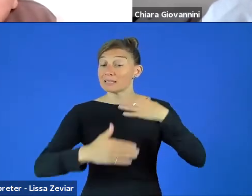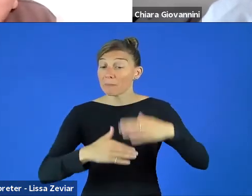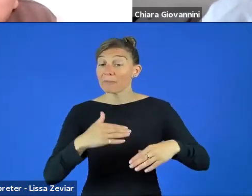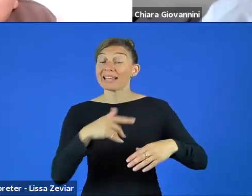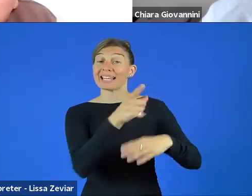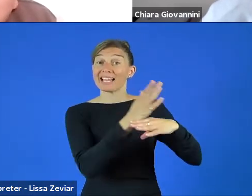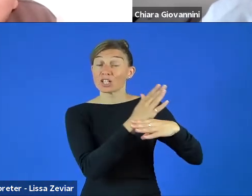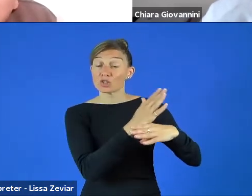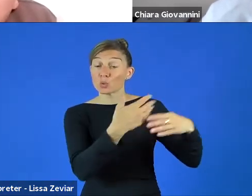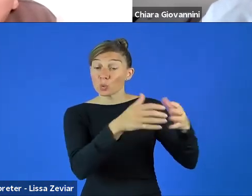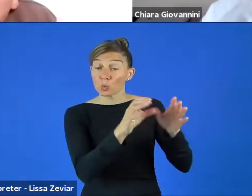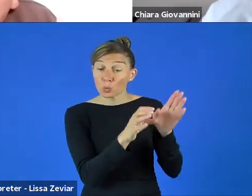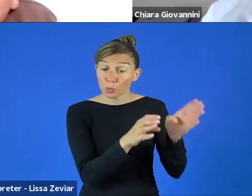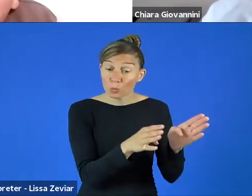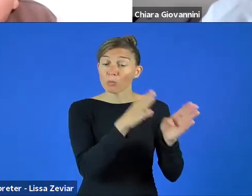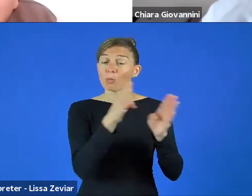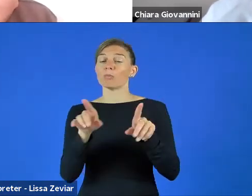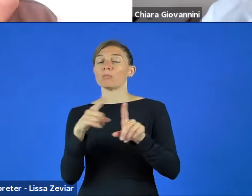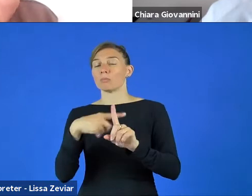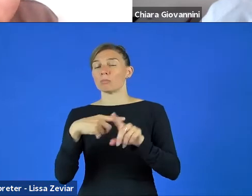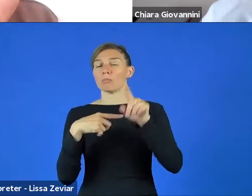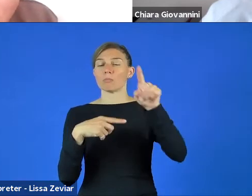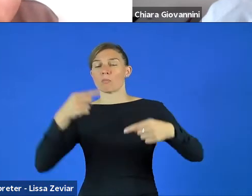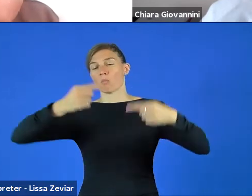e-accessibility, assistive technologies among other topics.